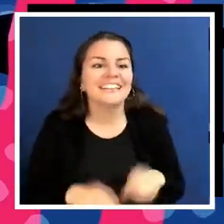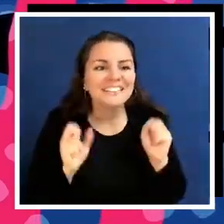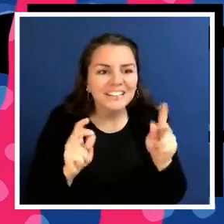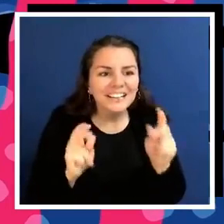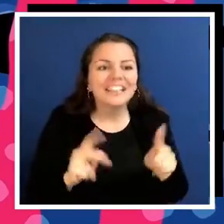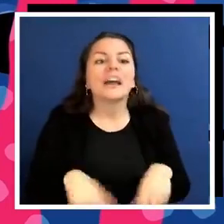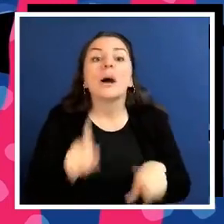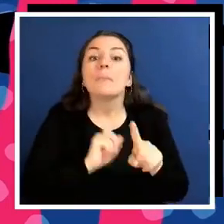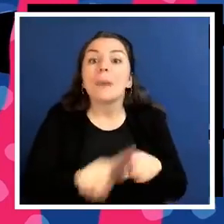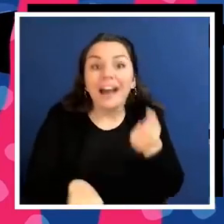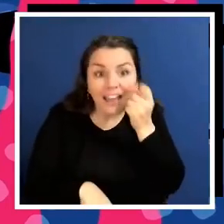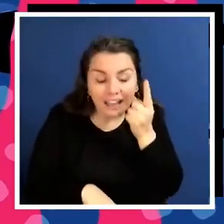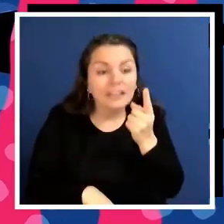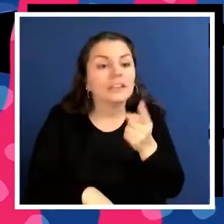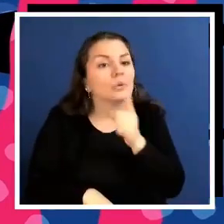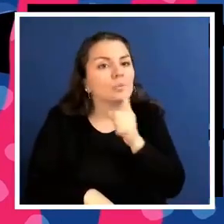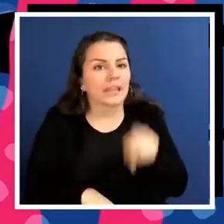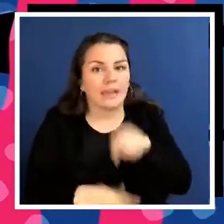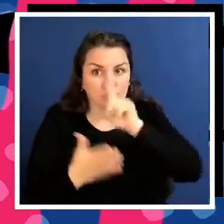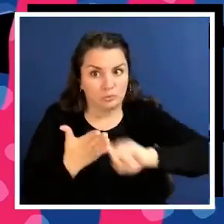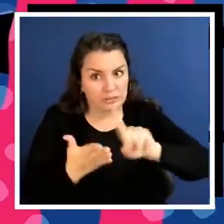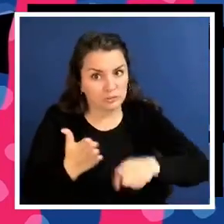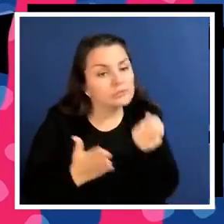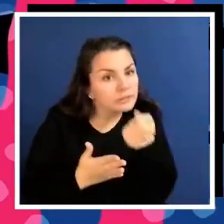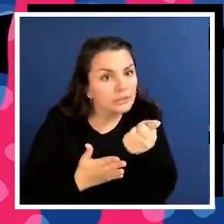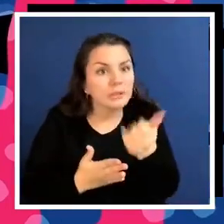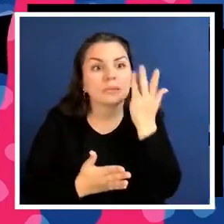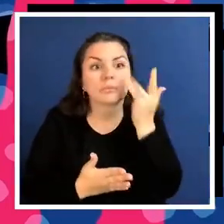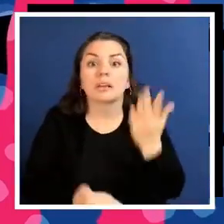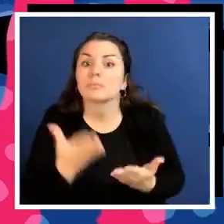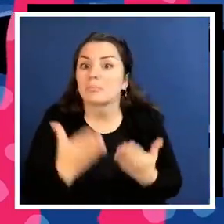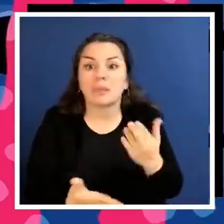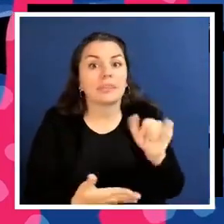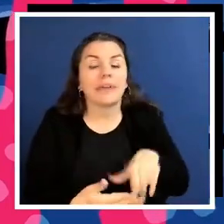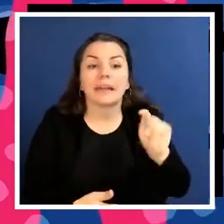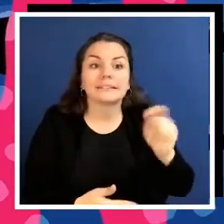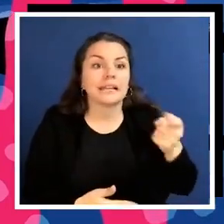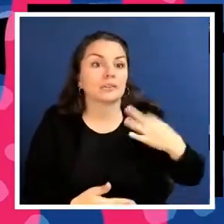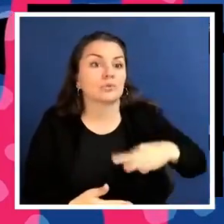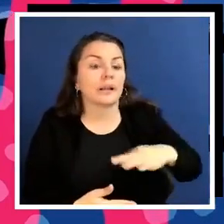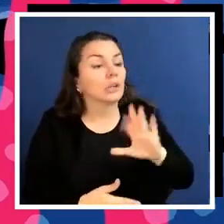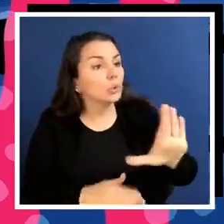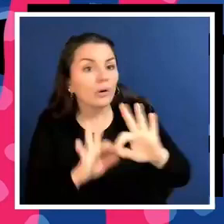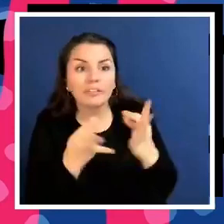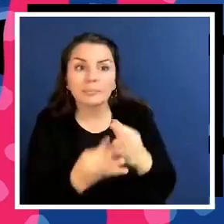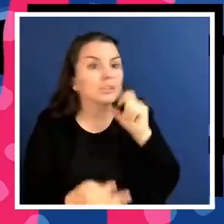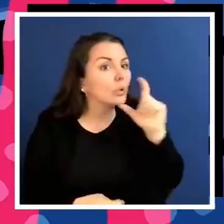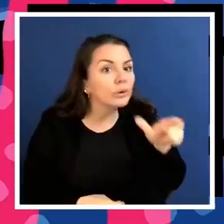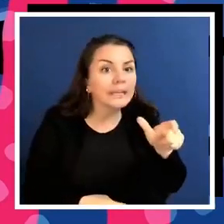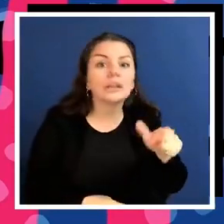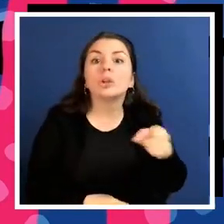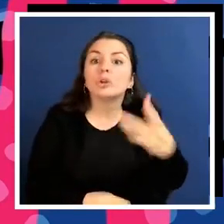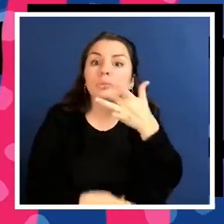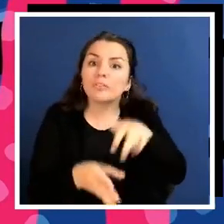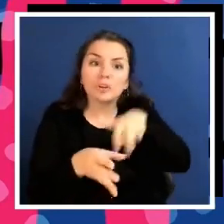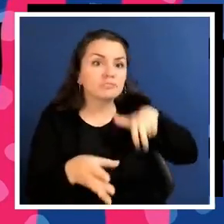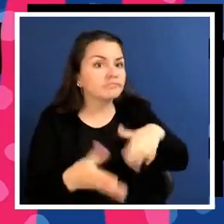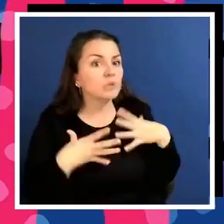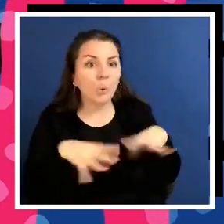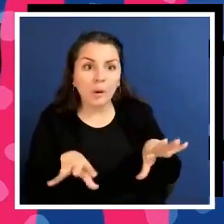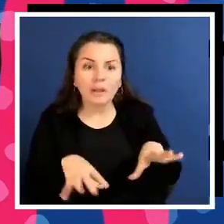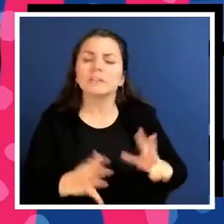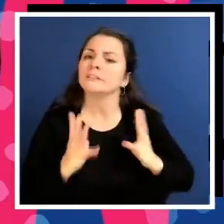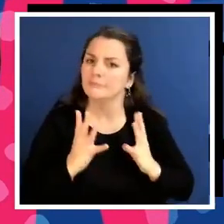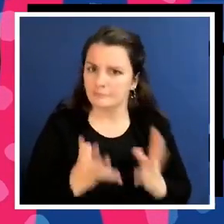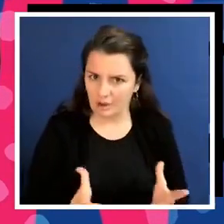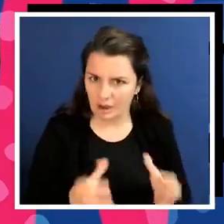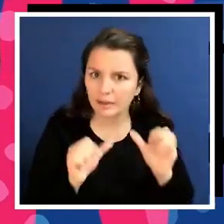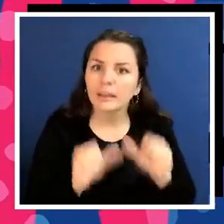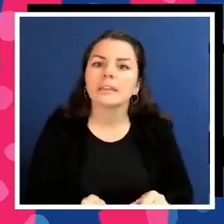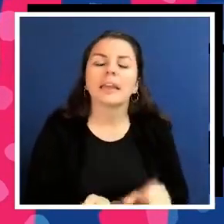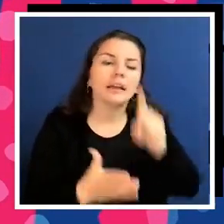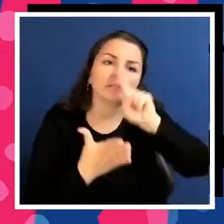HOW EXCITING IS THAT?